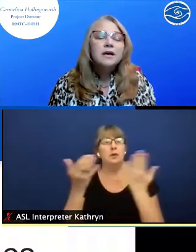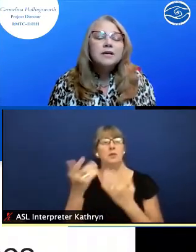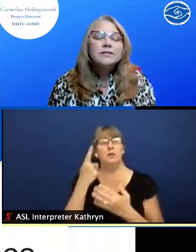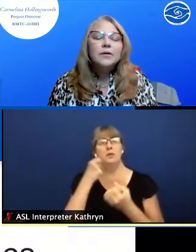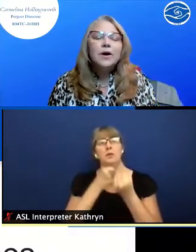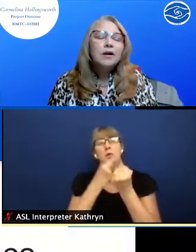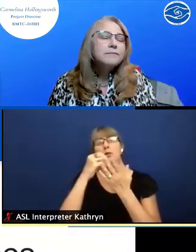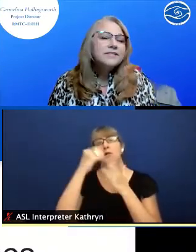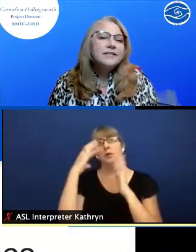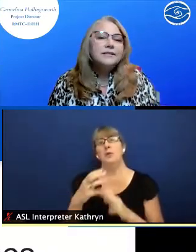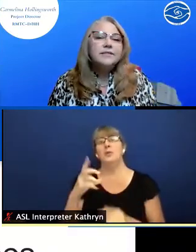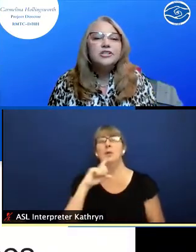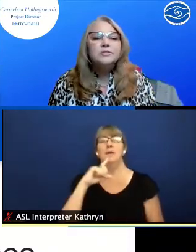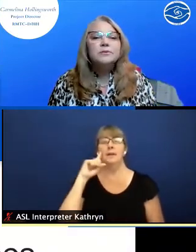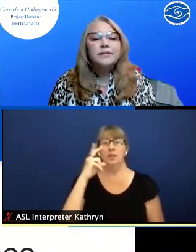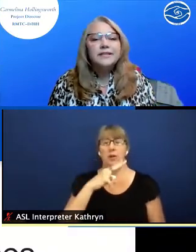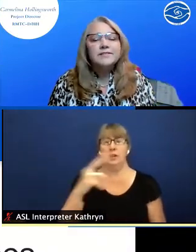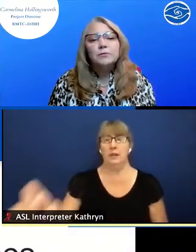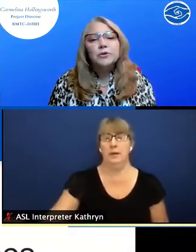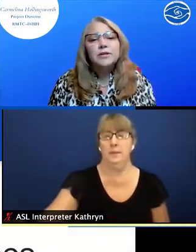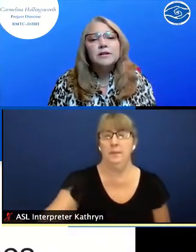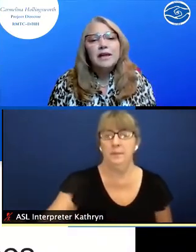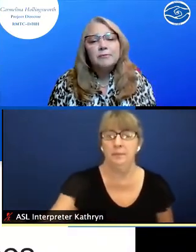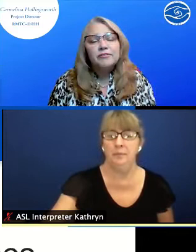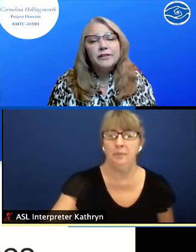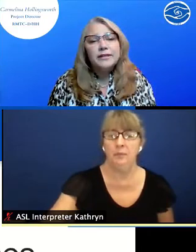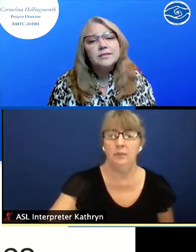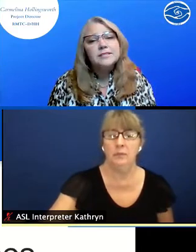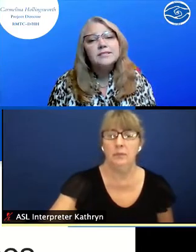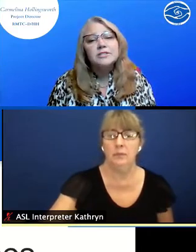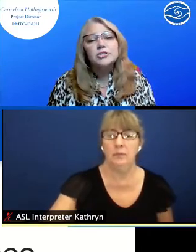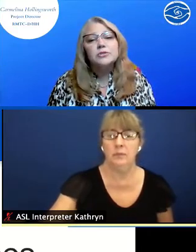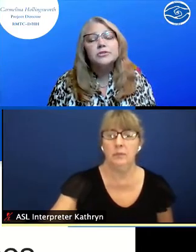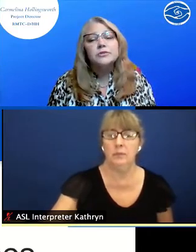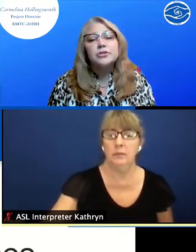So, RMTC-D/HH believes that working collaboratively is essential to ensuring